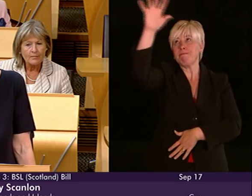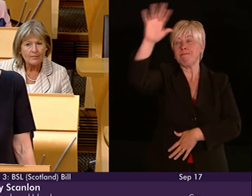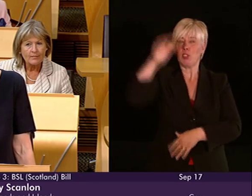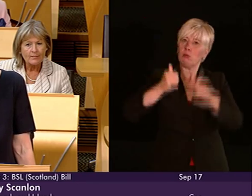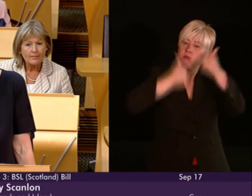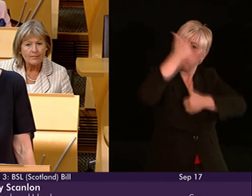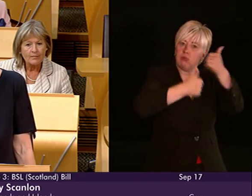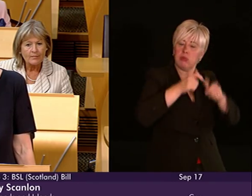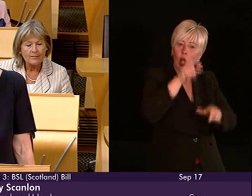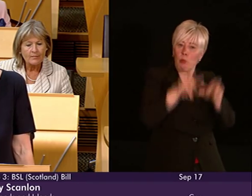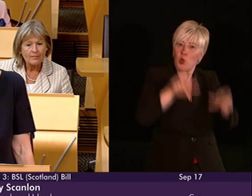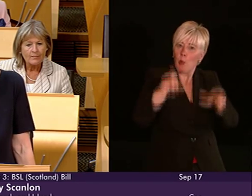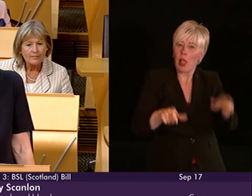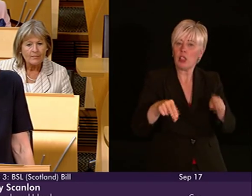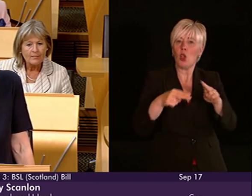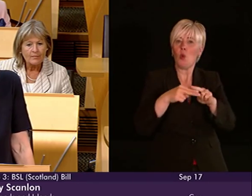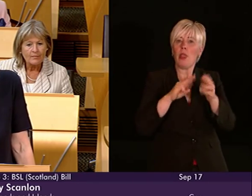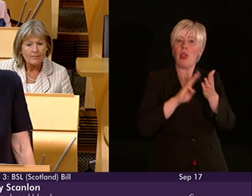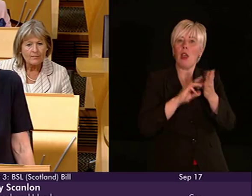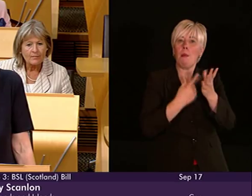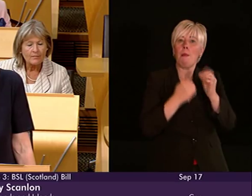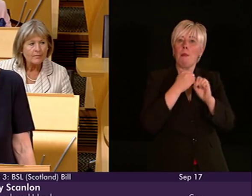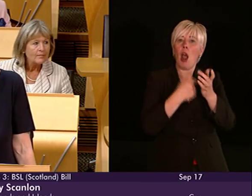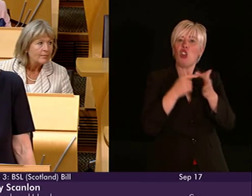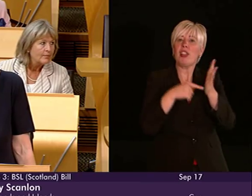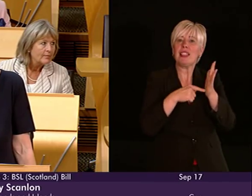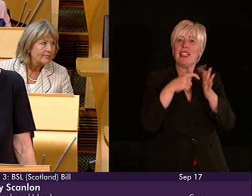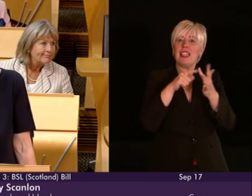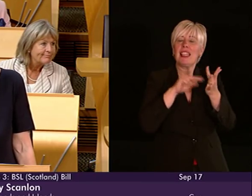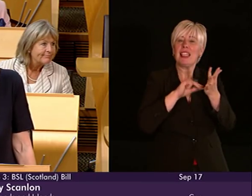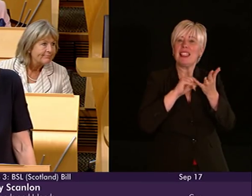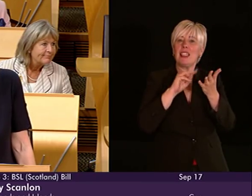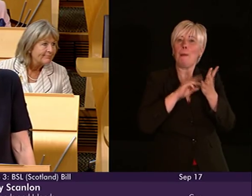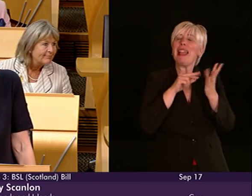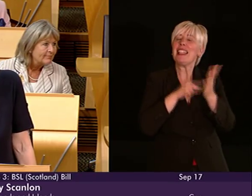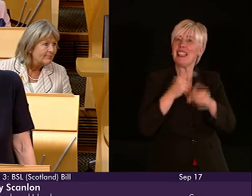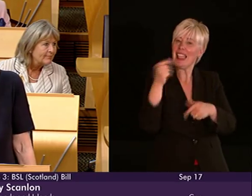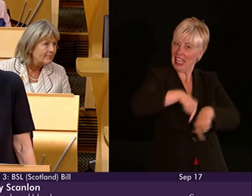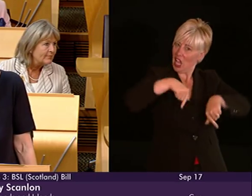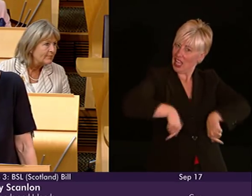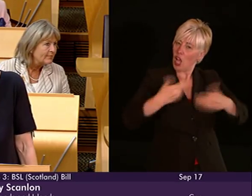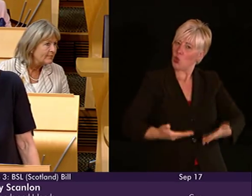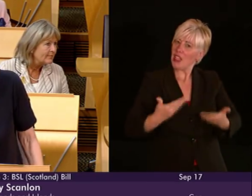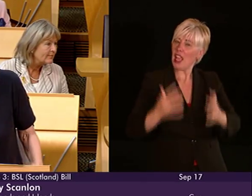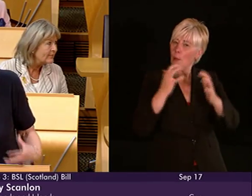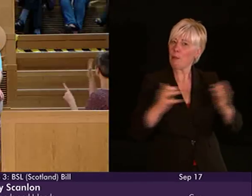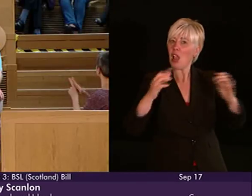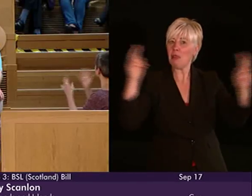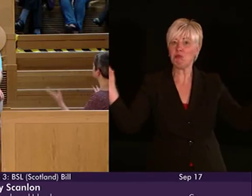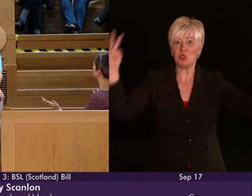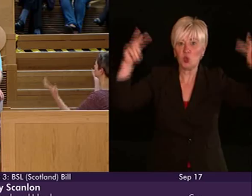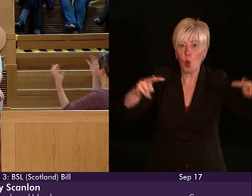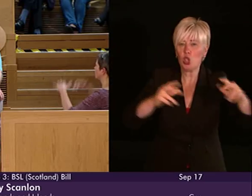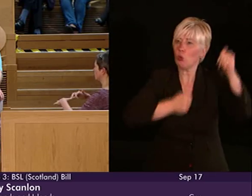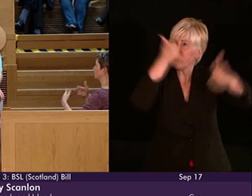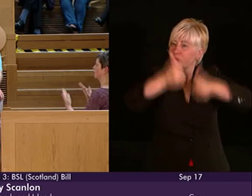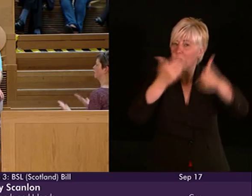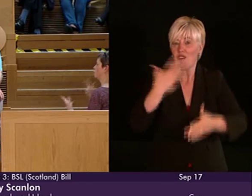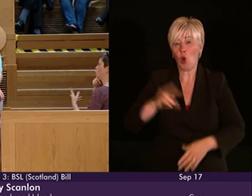and pupils, along with many other people in Scotland who have joined us to see the passage